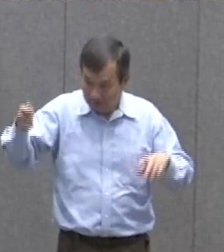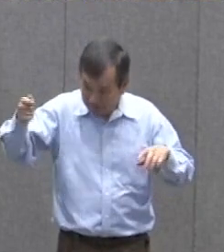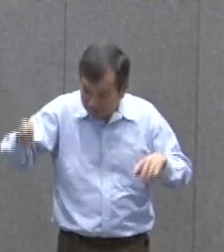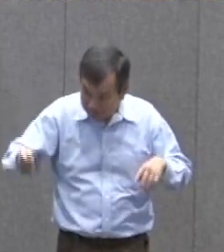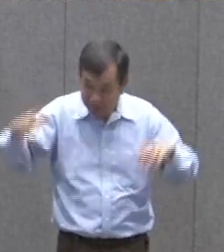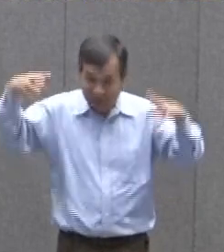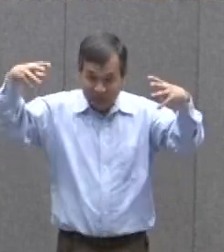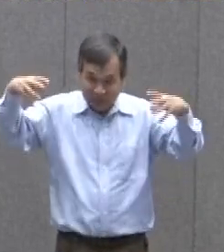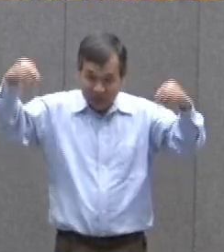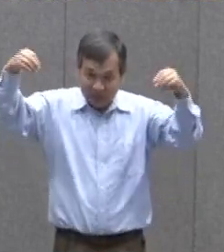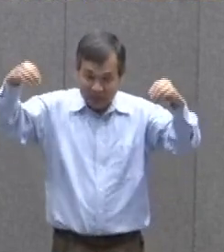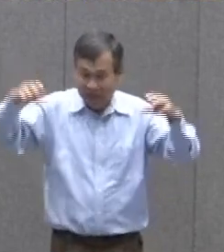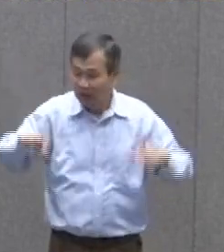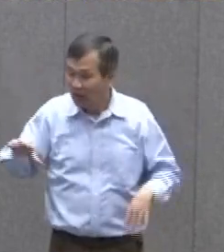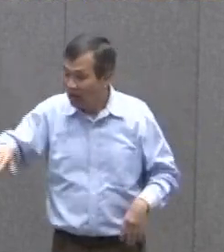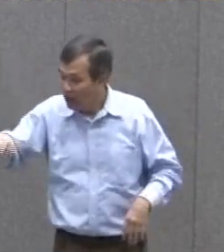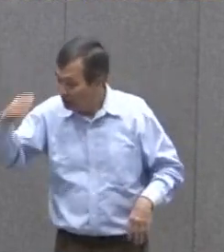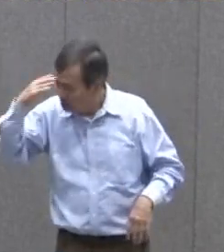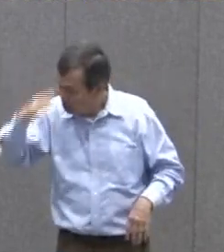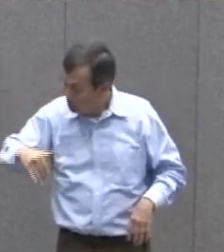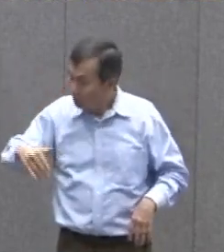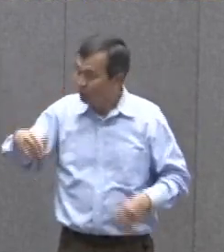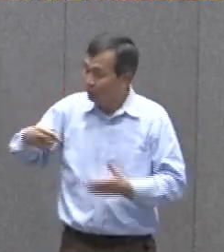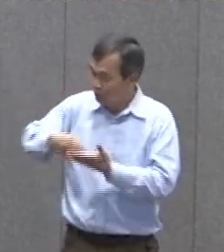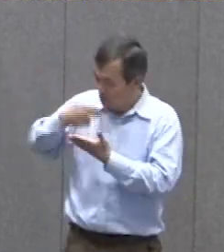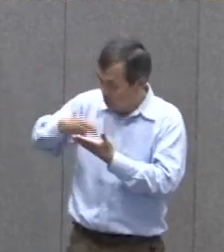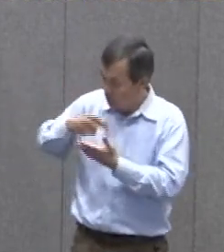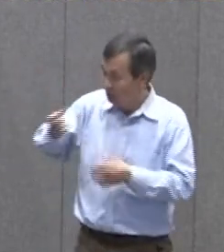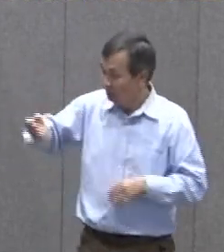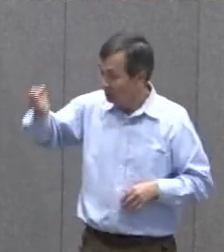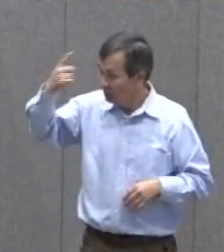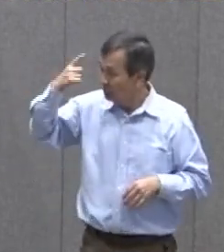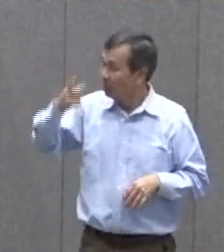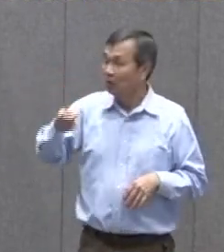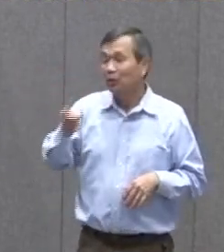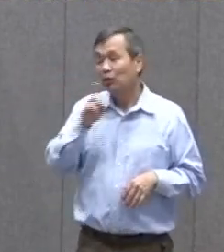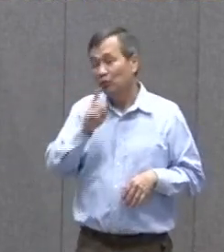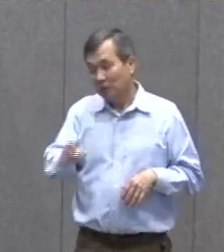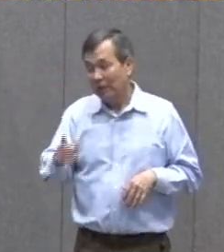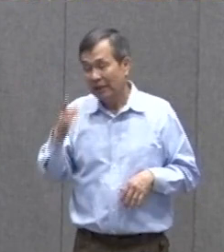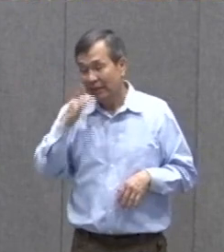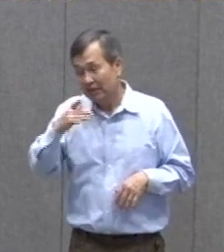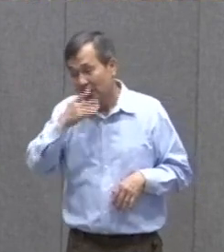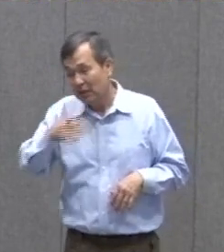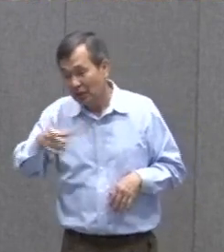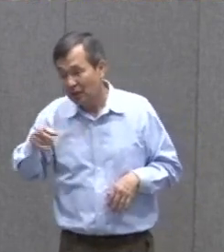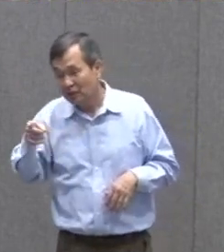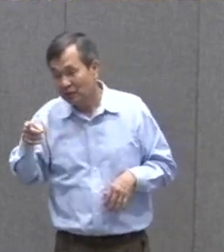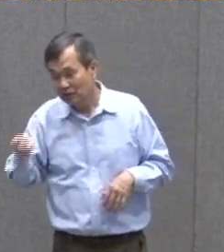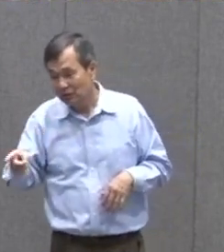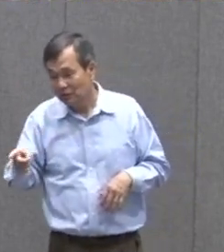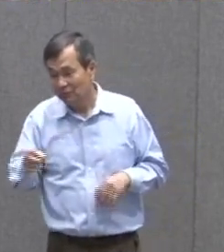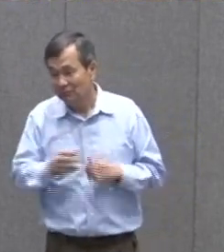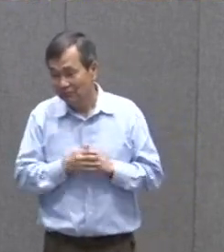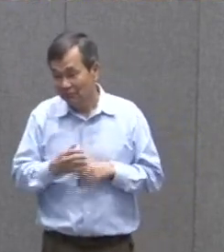"You know, Spoon, I wonder if you realize "just how lucky you are.